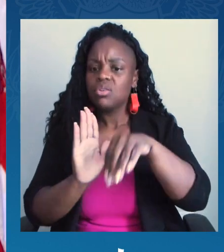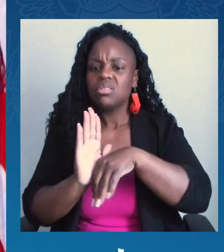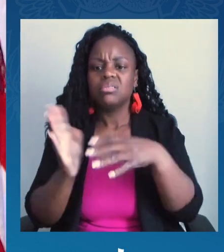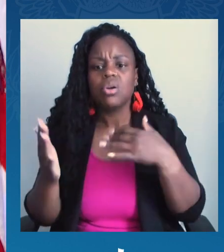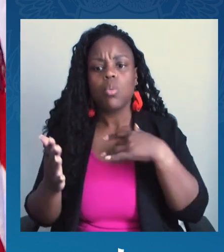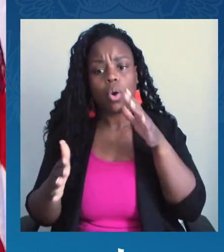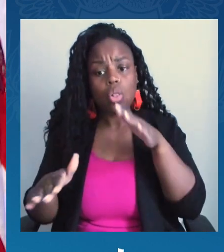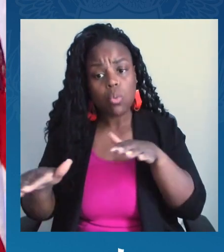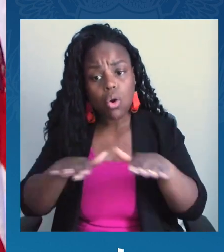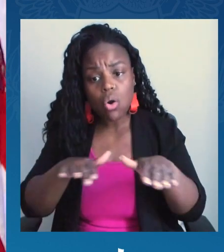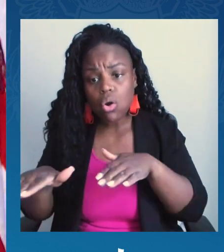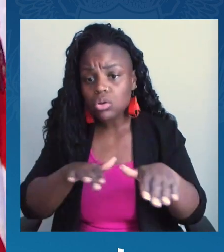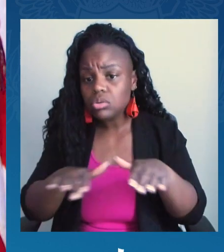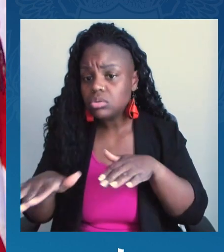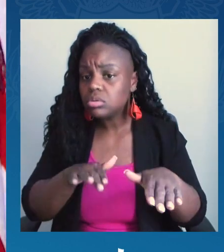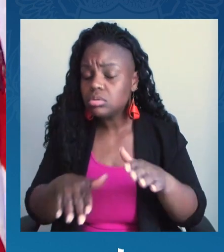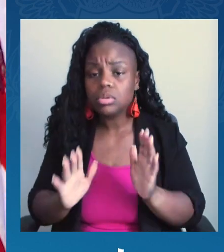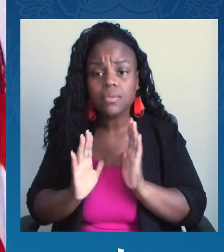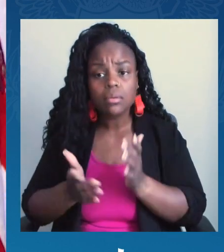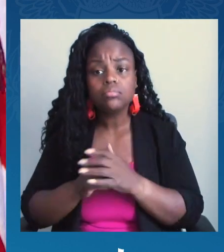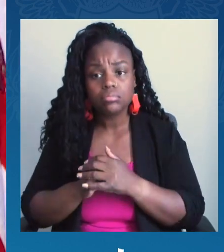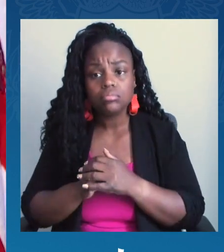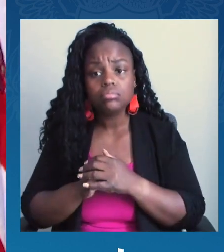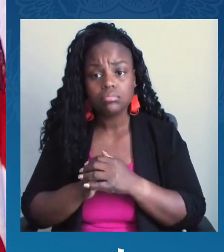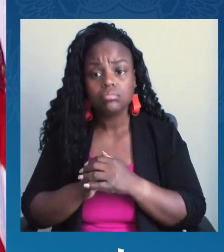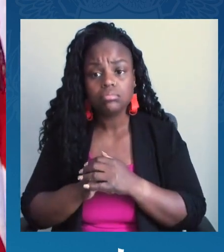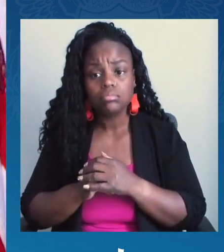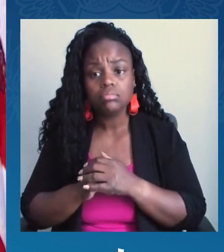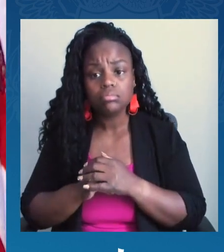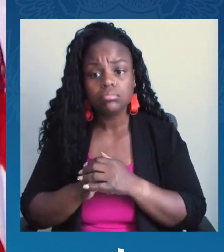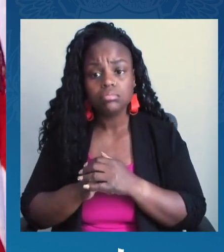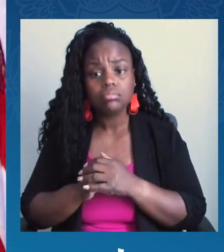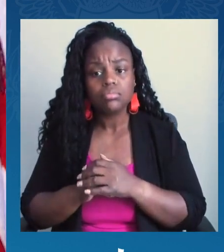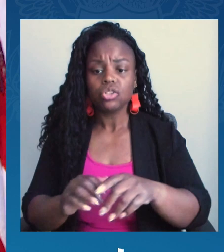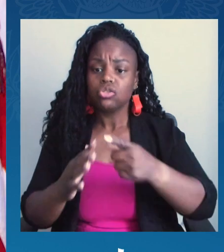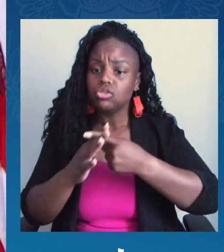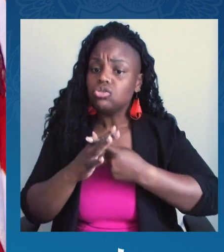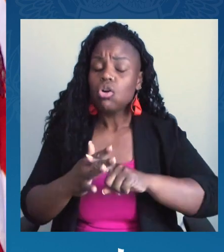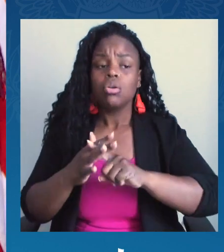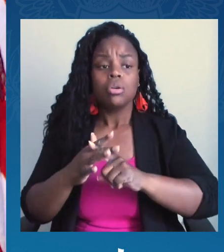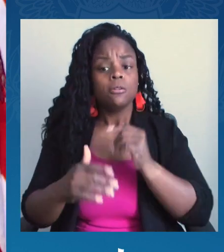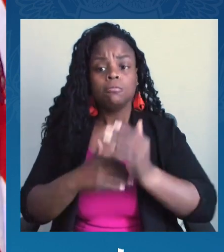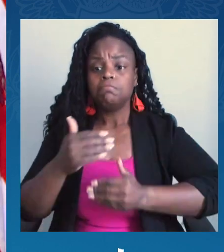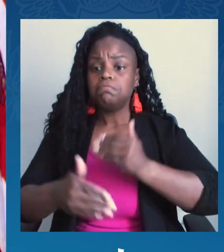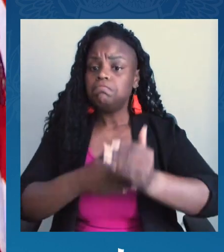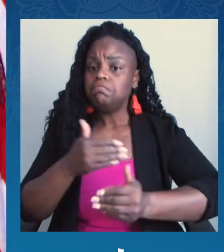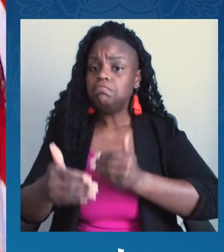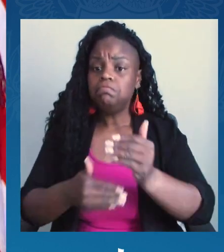But it just it just gets to go. And I saw Miss Miller, Michelle Miller this morning,